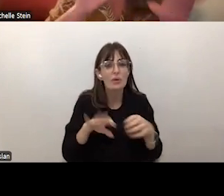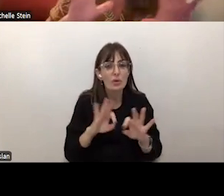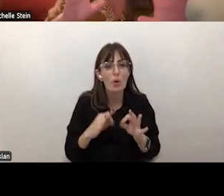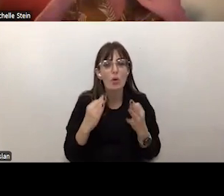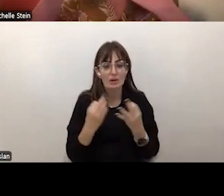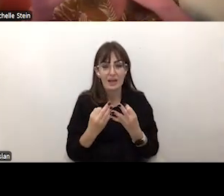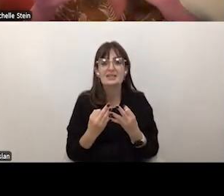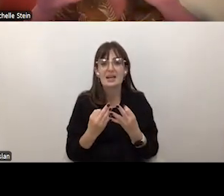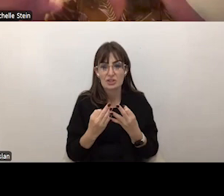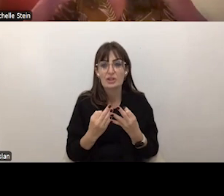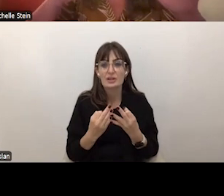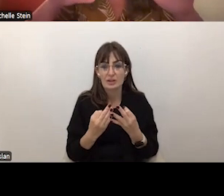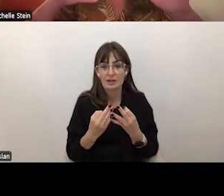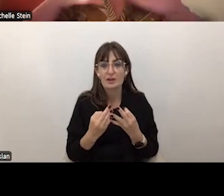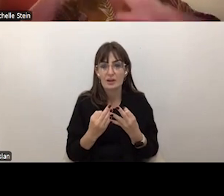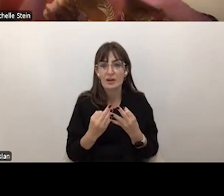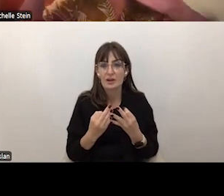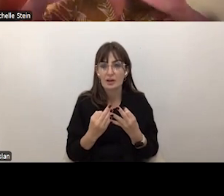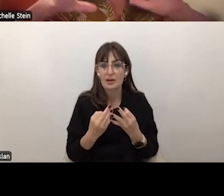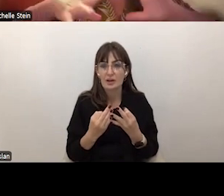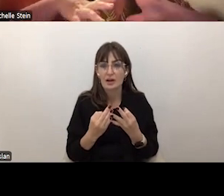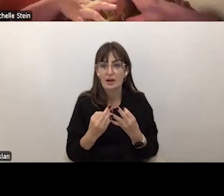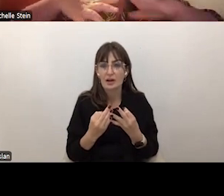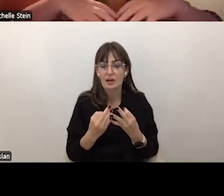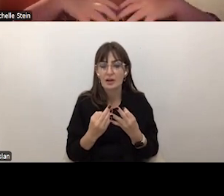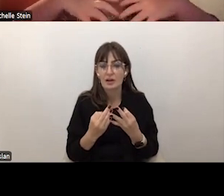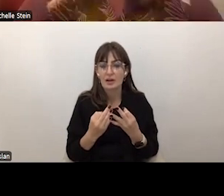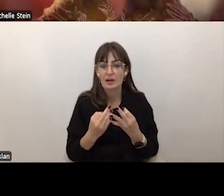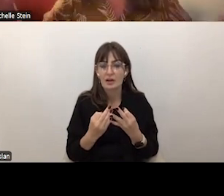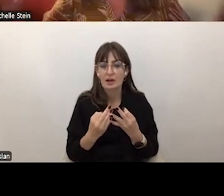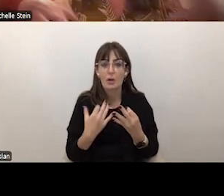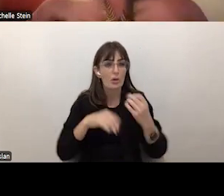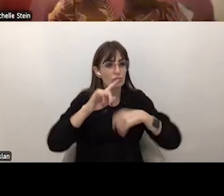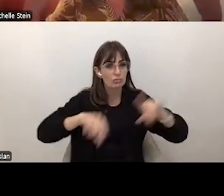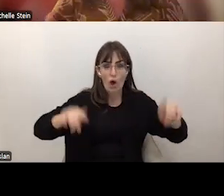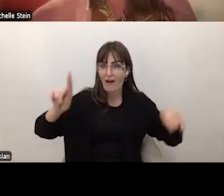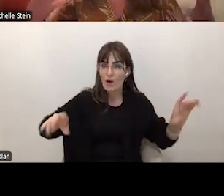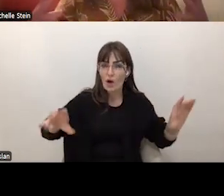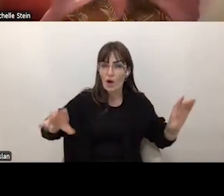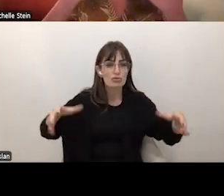recognise that because we are quite a diverse group in terms of what we do,